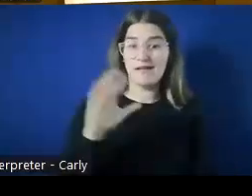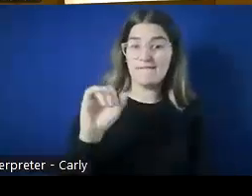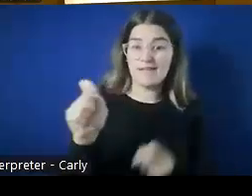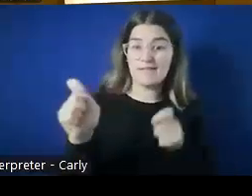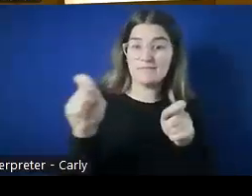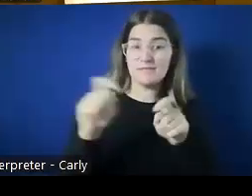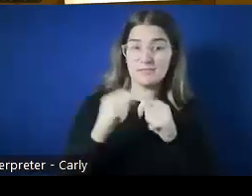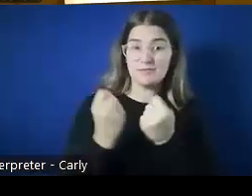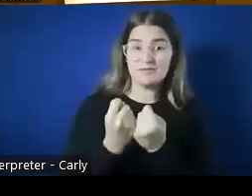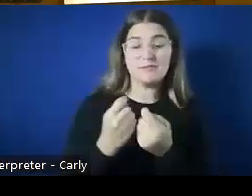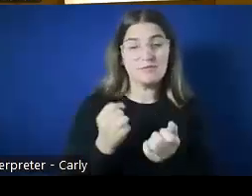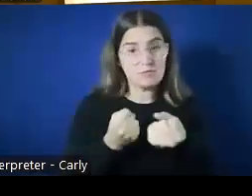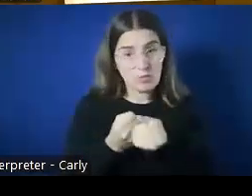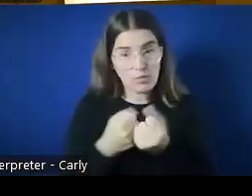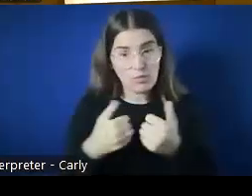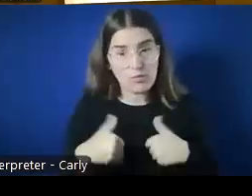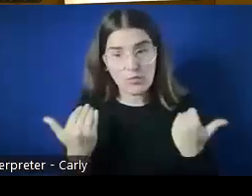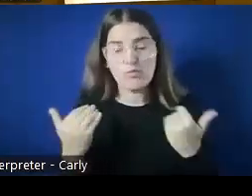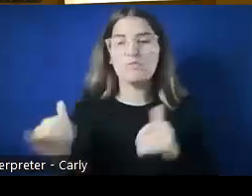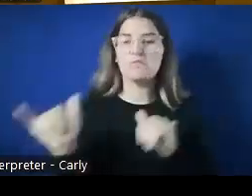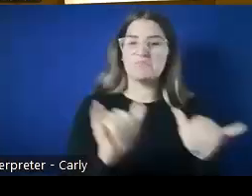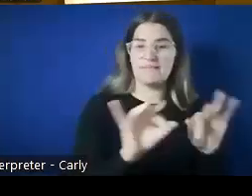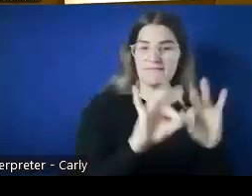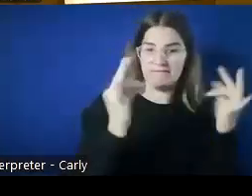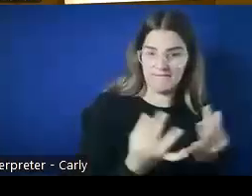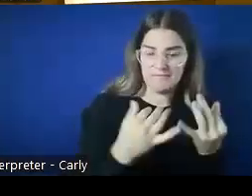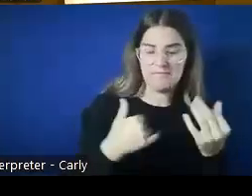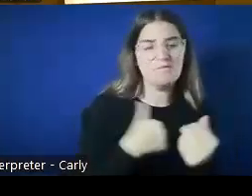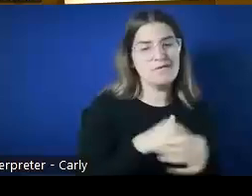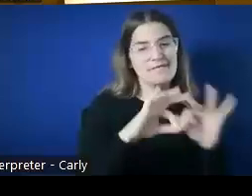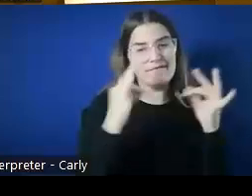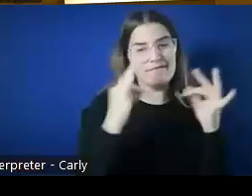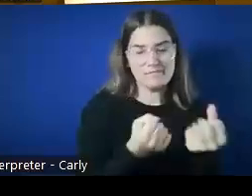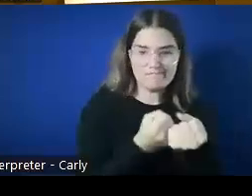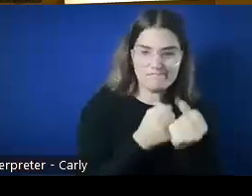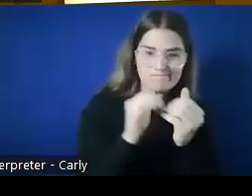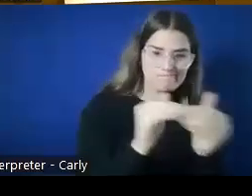our youths but our families we have peer family advocacy see supports to really help meet the